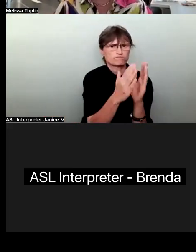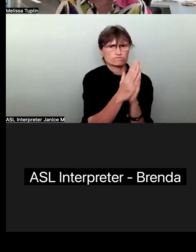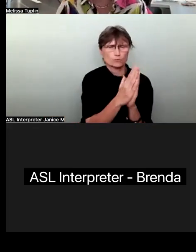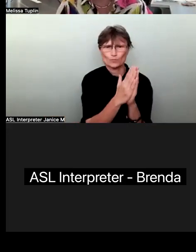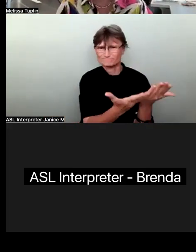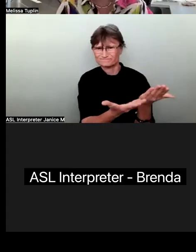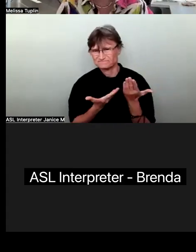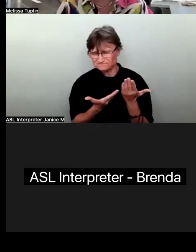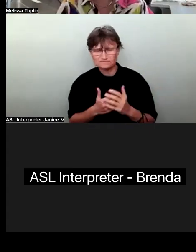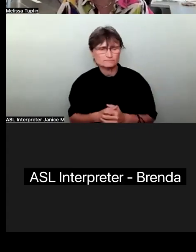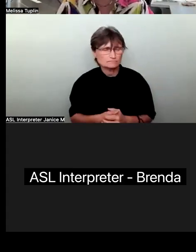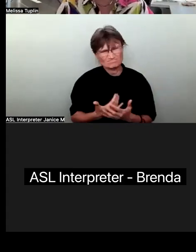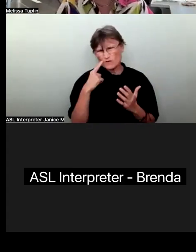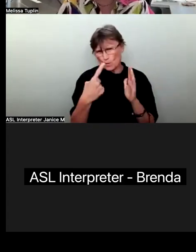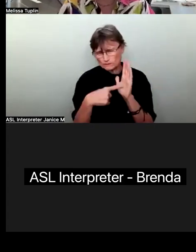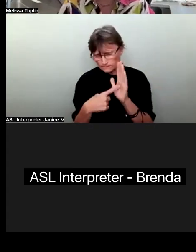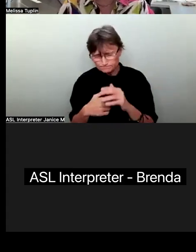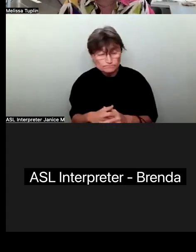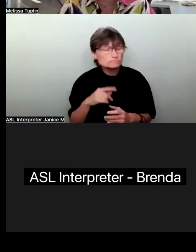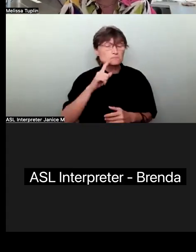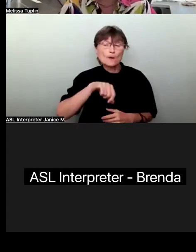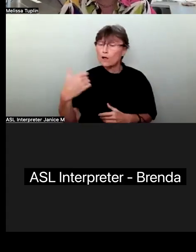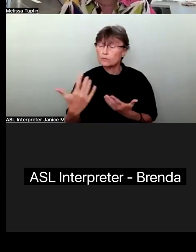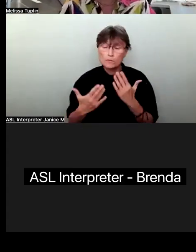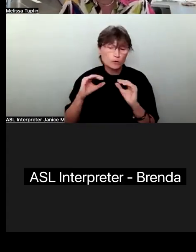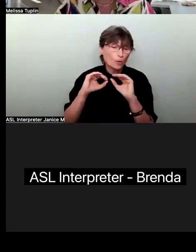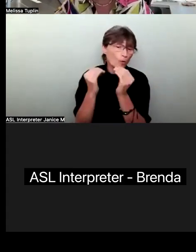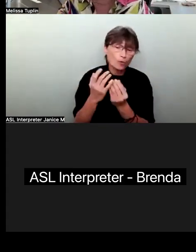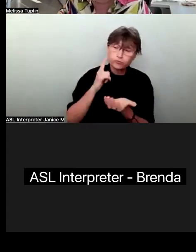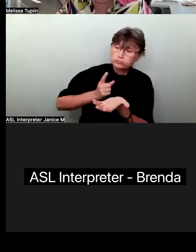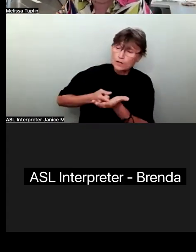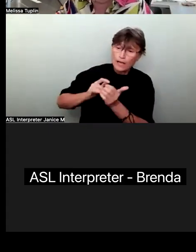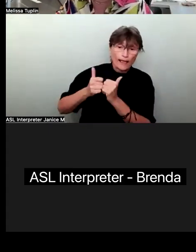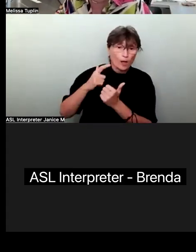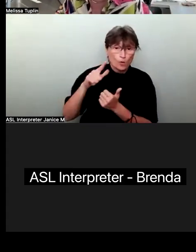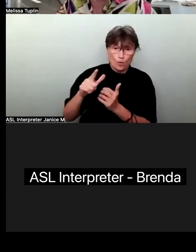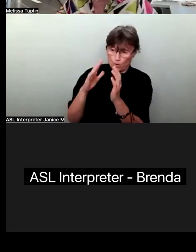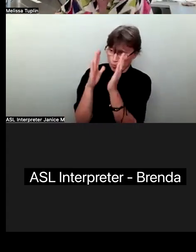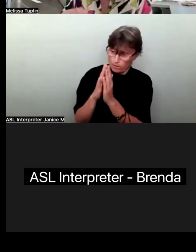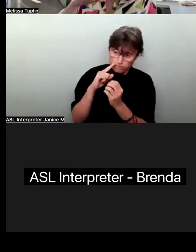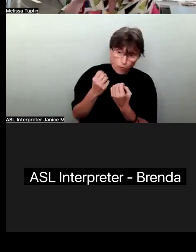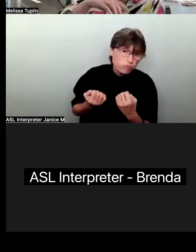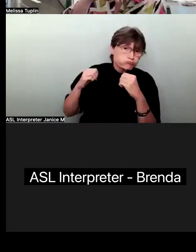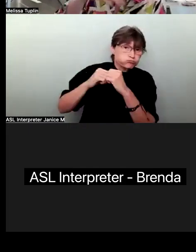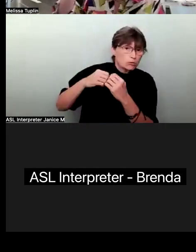Some organizations could speak to how the increased funds would allow them to increase